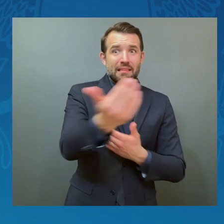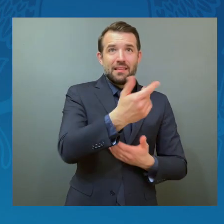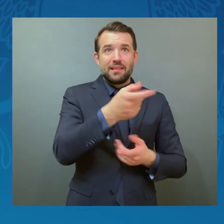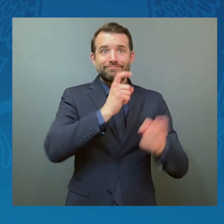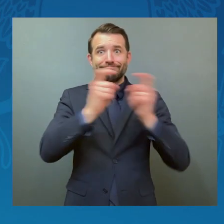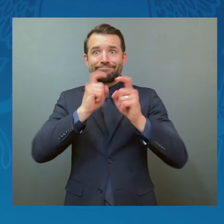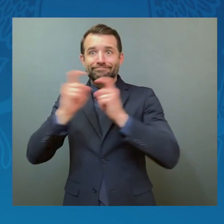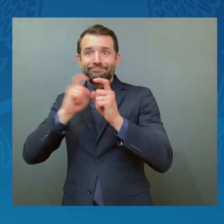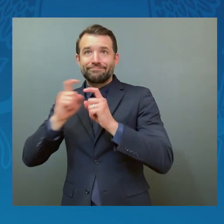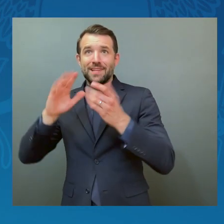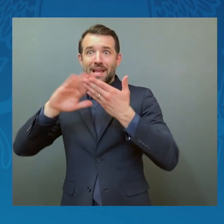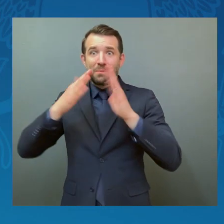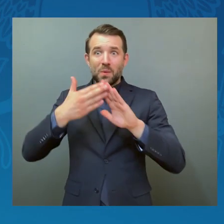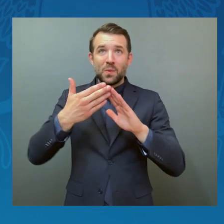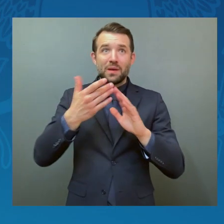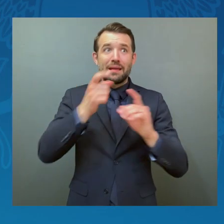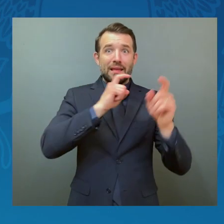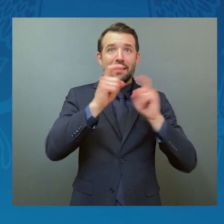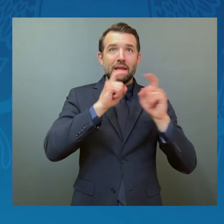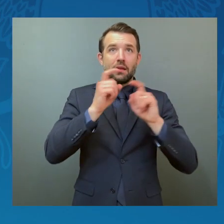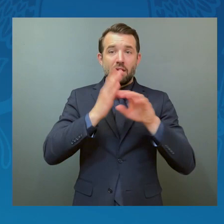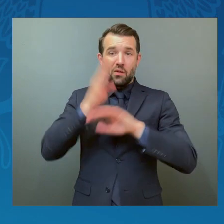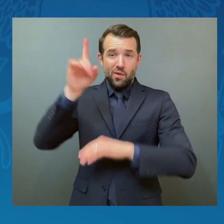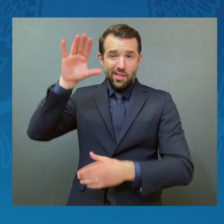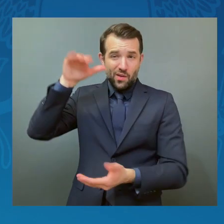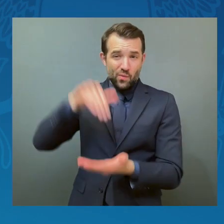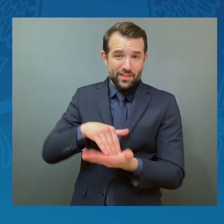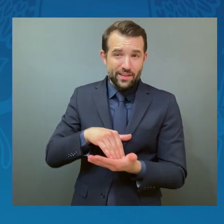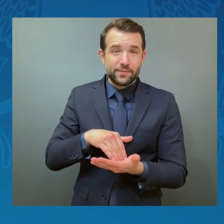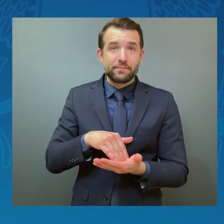and raised over $100,000. And I'm forever grateful for that.